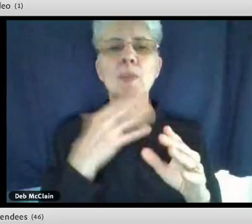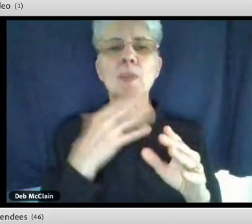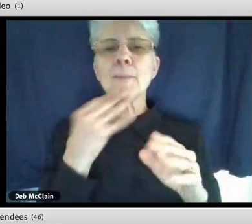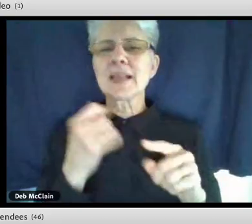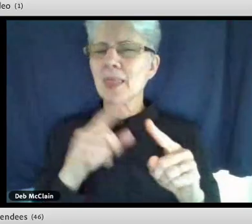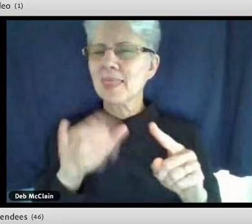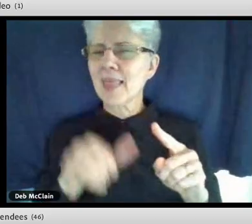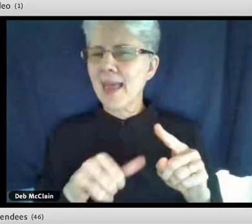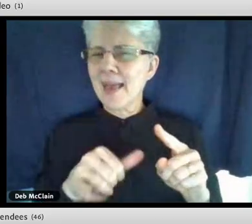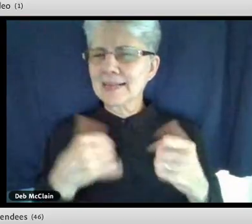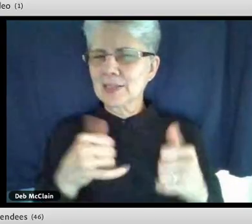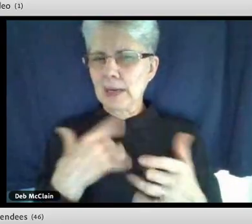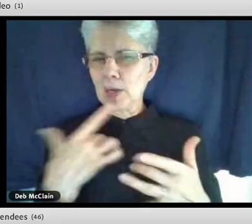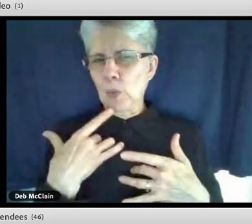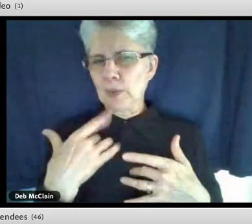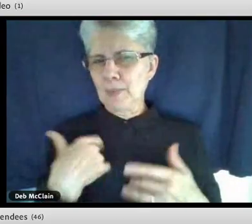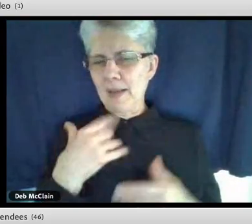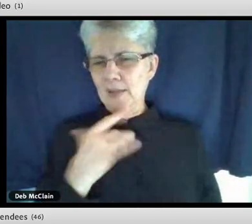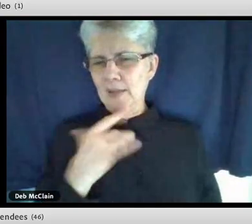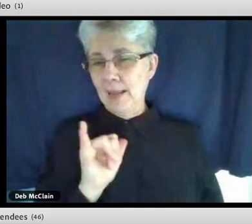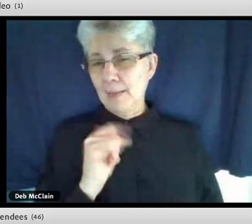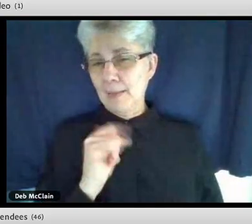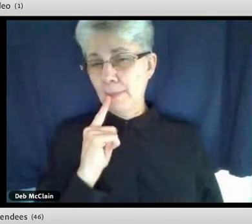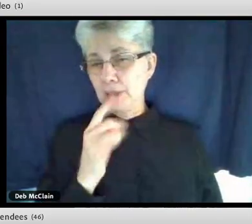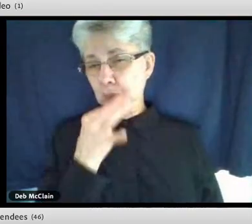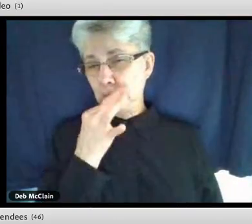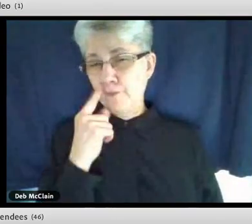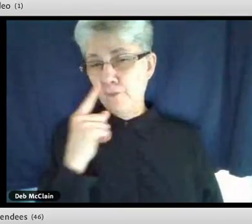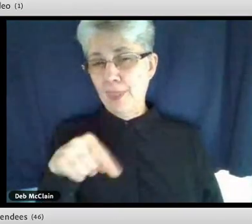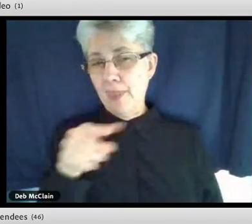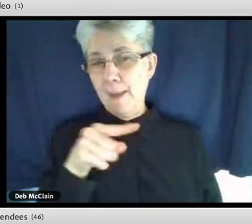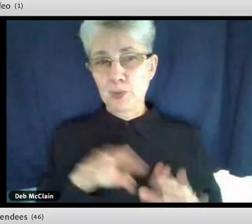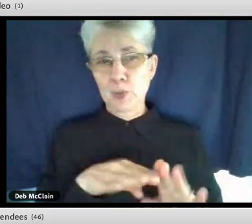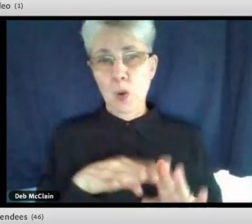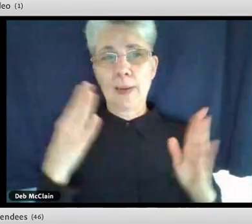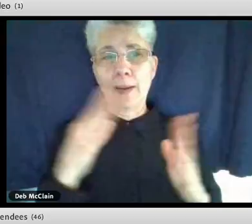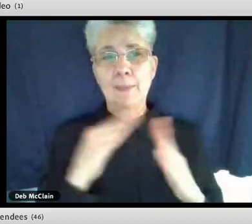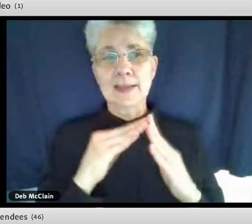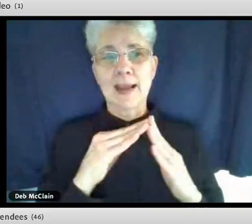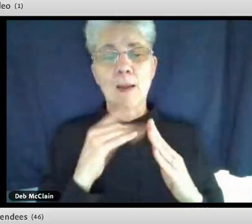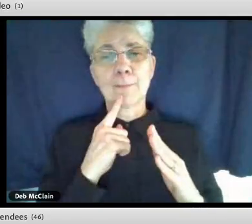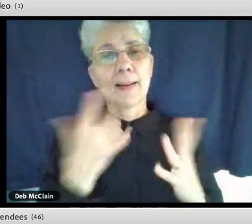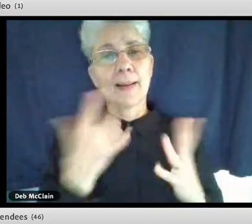I feel like it might be too soon. Again, uneducated scientist, so that's just my feeling.